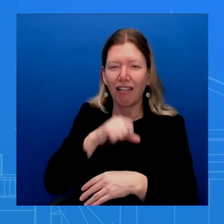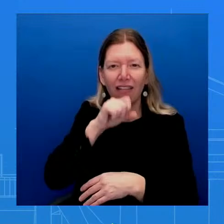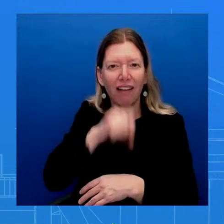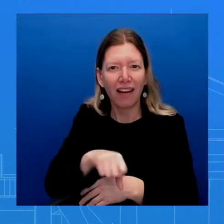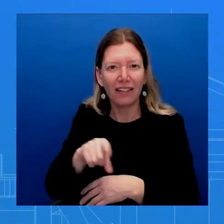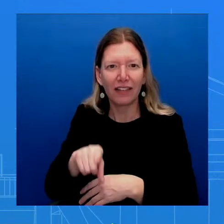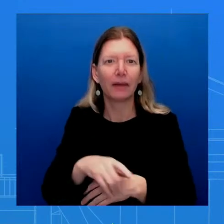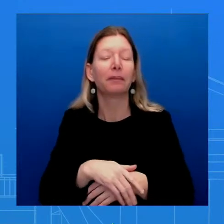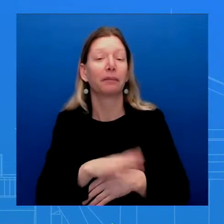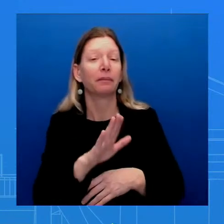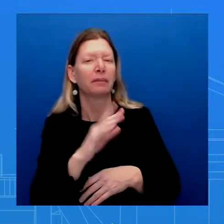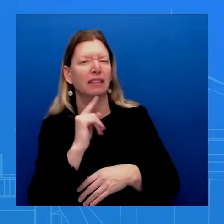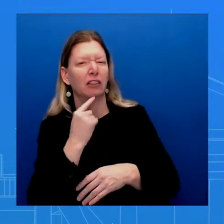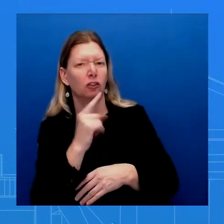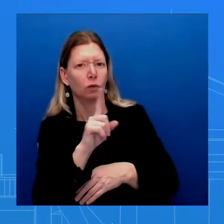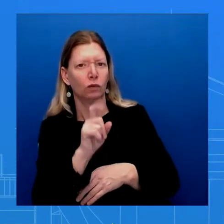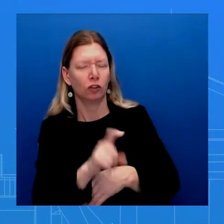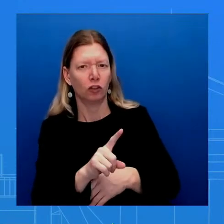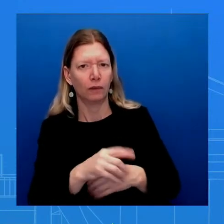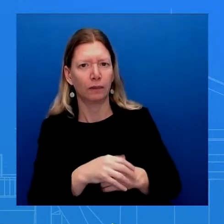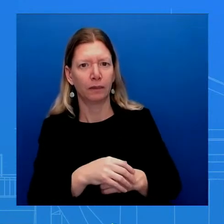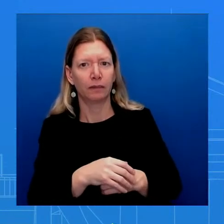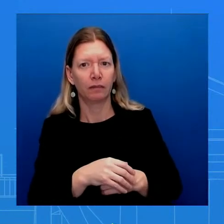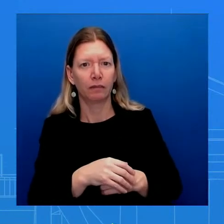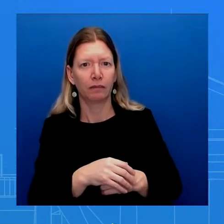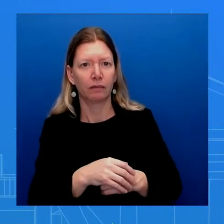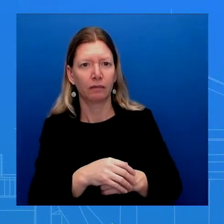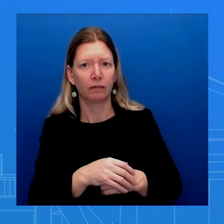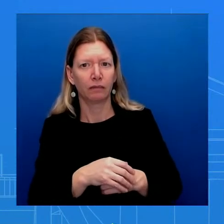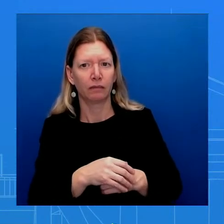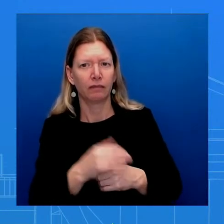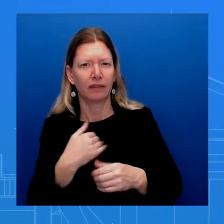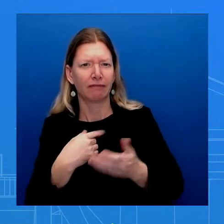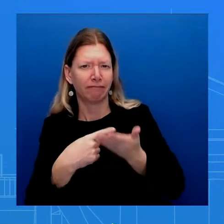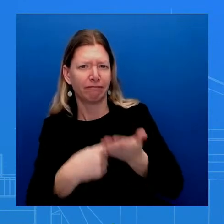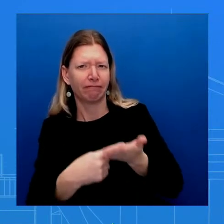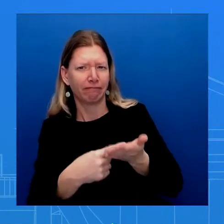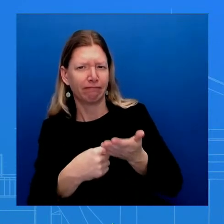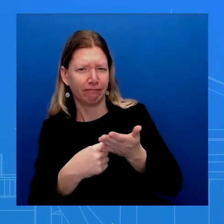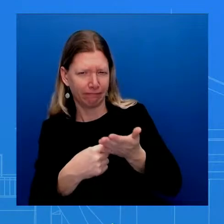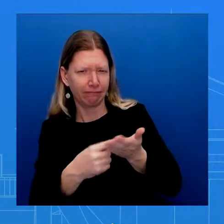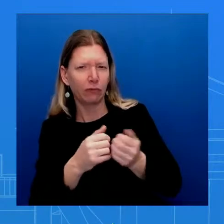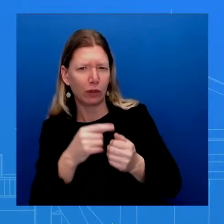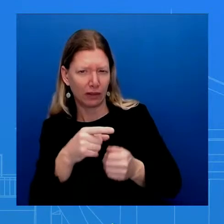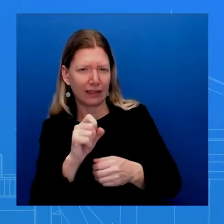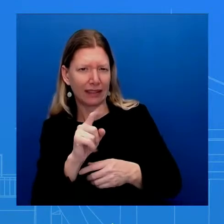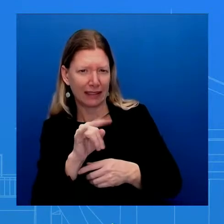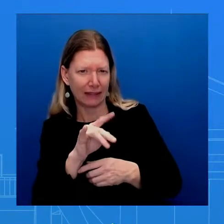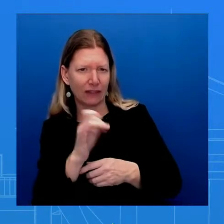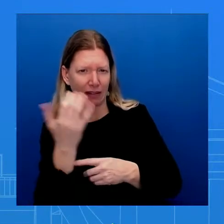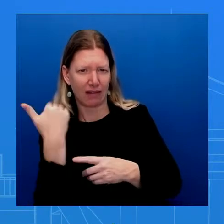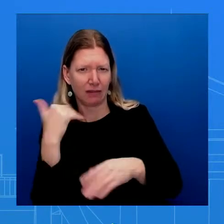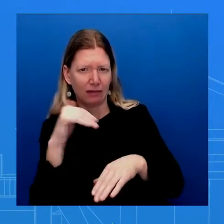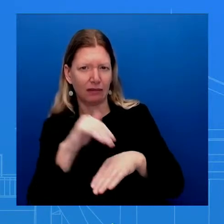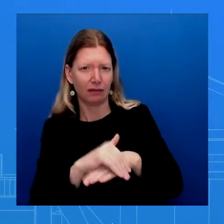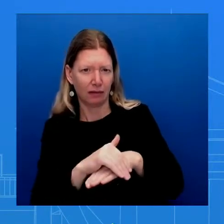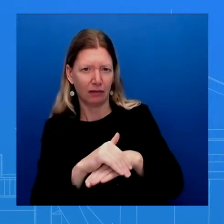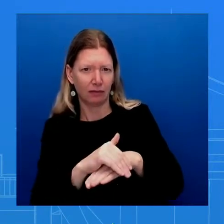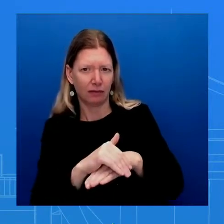I had an in-depth conversation with Stevie Wonder last night, who is asking -requesting -- Ms. Jean-Pierre: Okay. The Press: -- a meeting with the President.